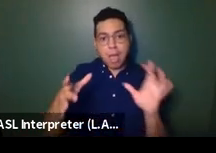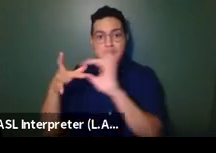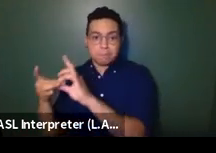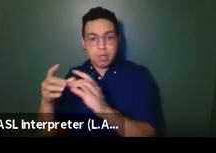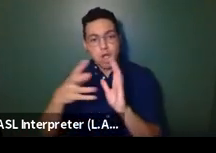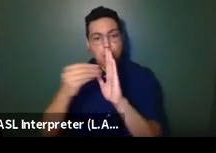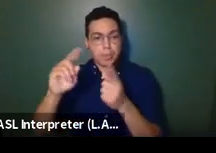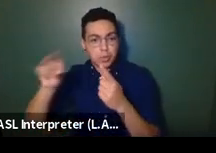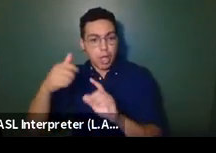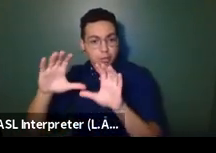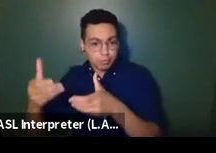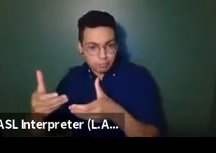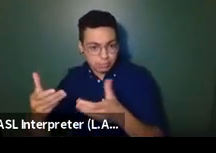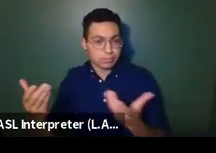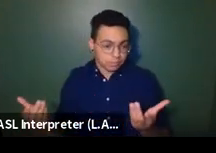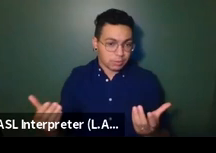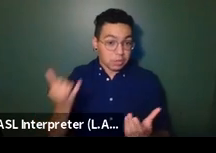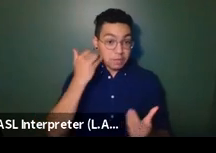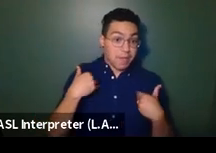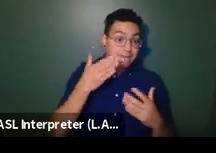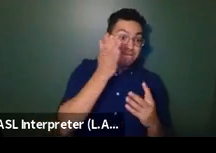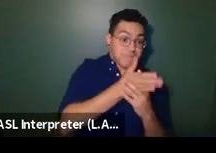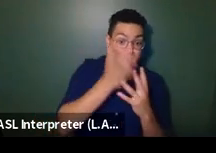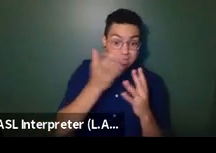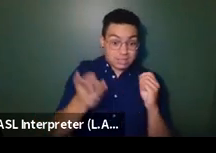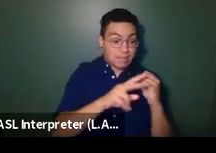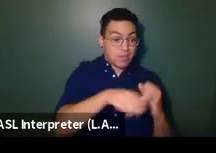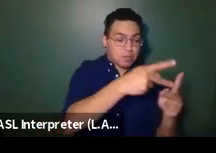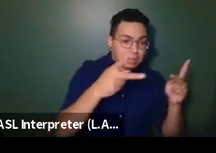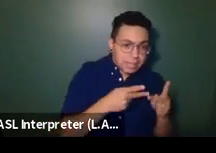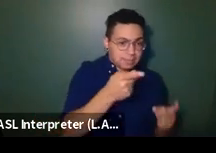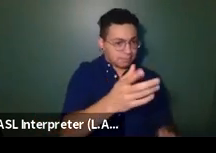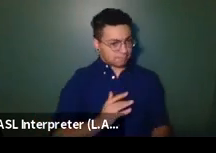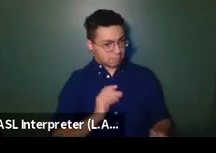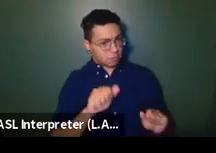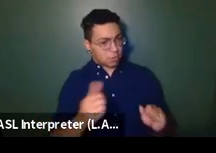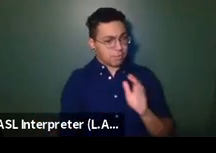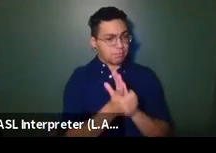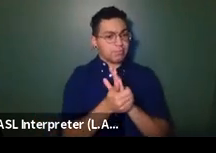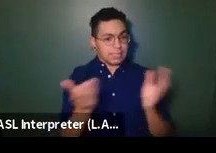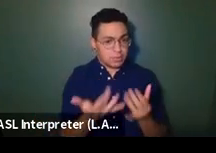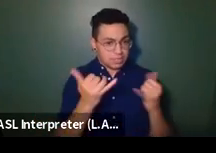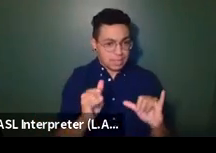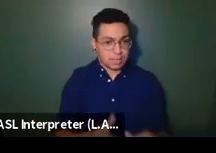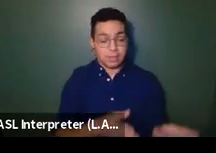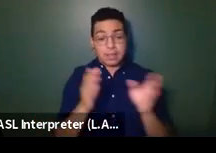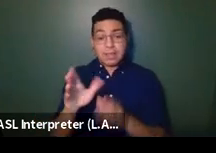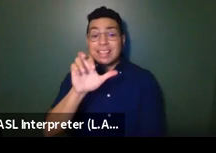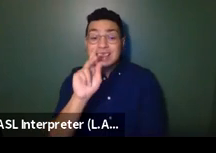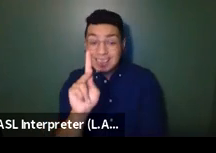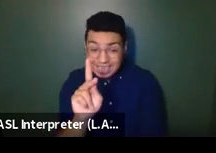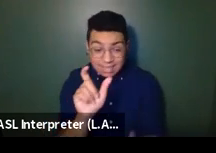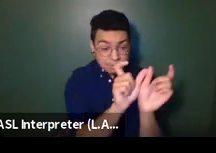ESD 189 - Amy Colburn: somewhere else. I'm going to go back a link is just adding a link to some kind of content. So a link